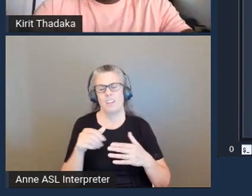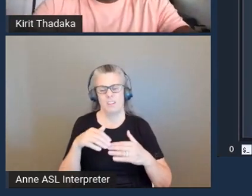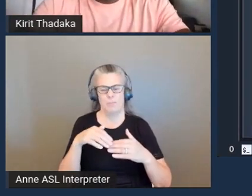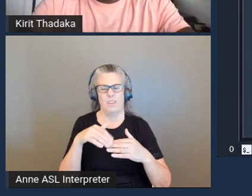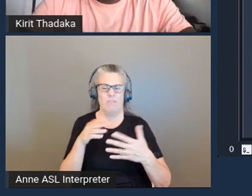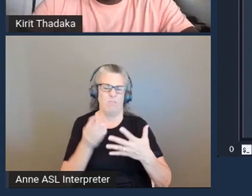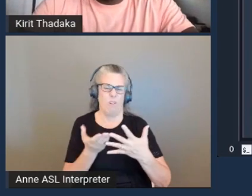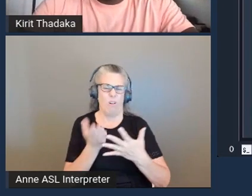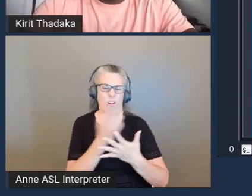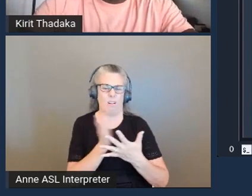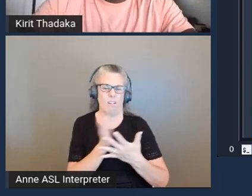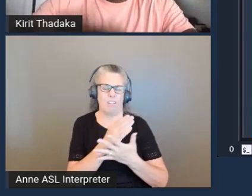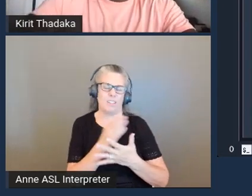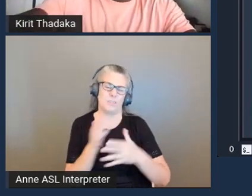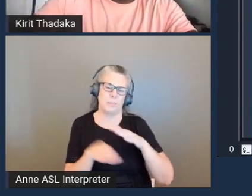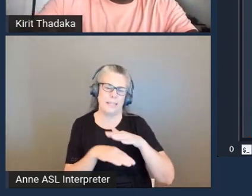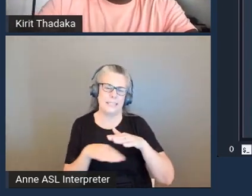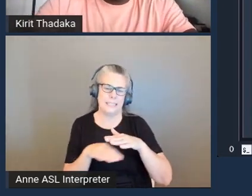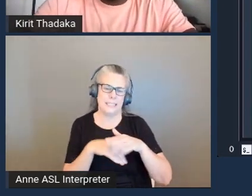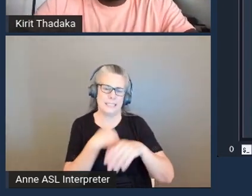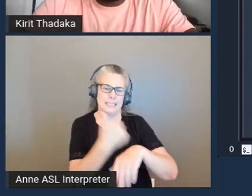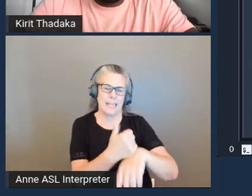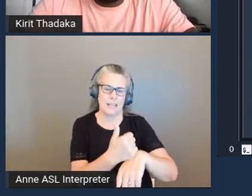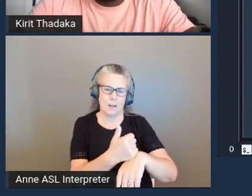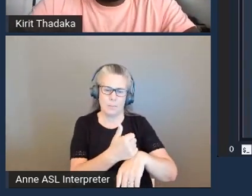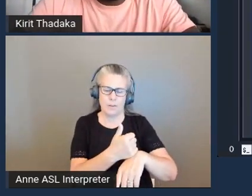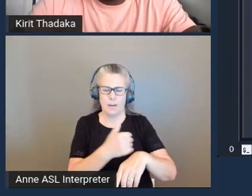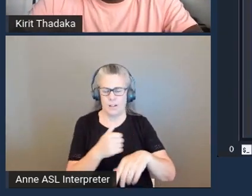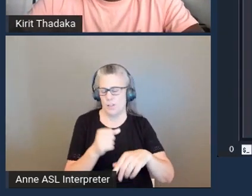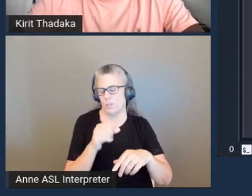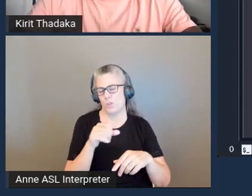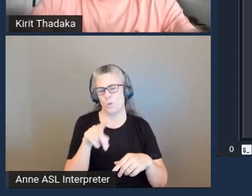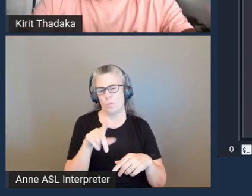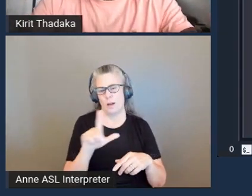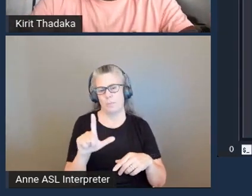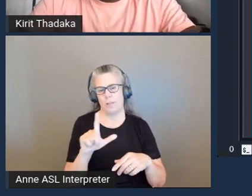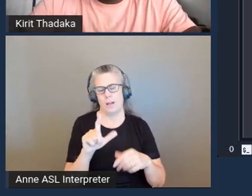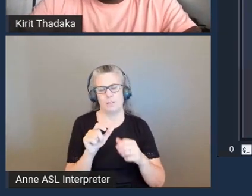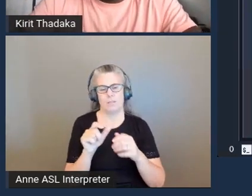IAM role so that your SageMaker Pipeline can talk to the Lambda function, but the core thing